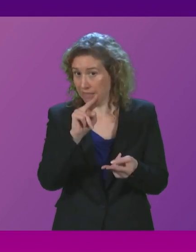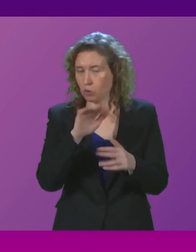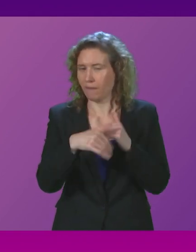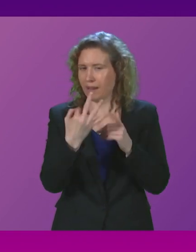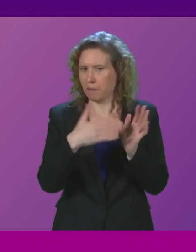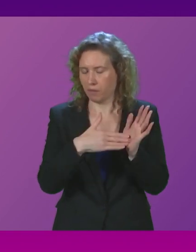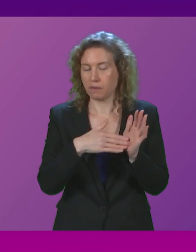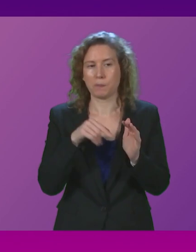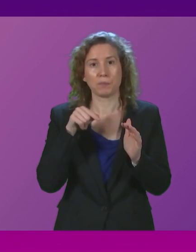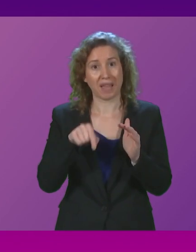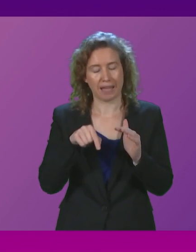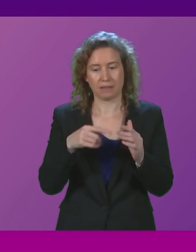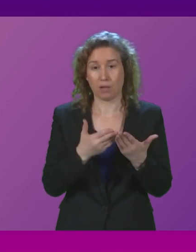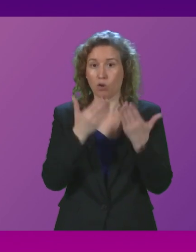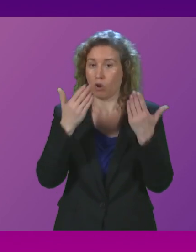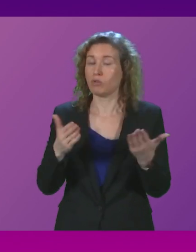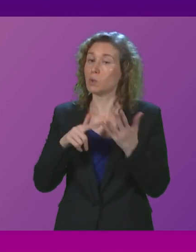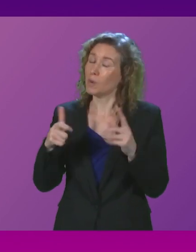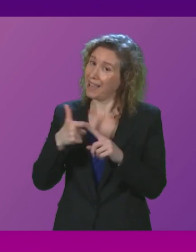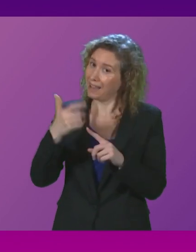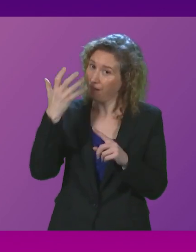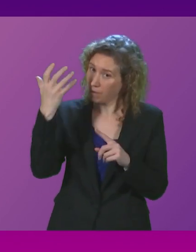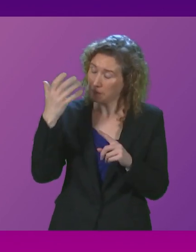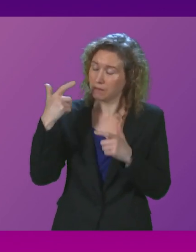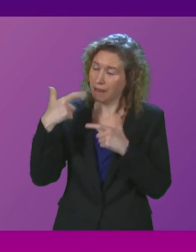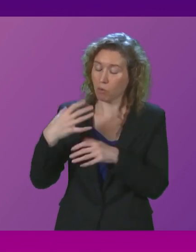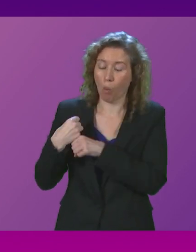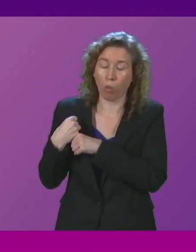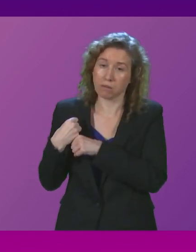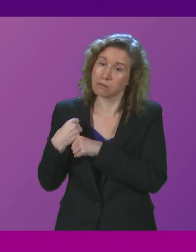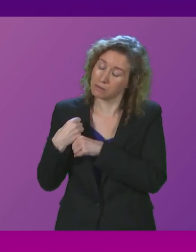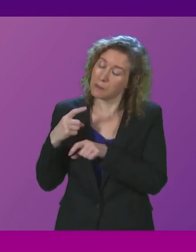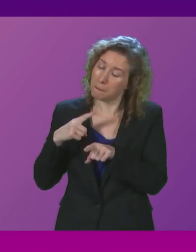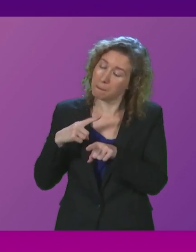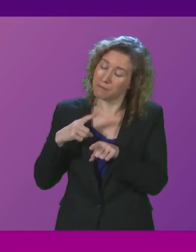All of that is in contrast to the approach of the United Kingdom Government, which continues to hold most of the key levers here.